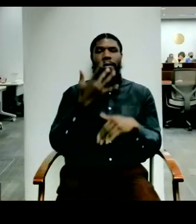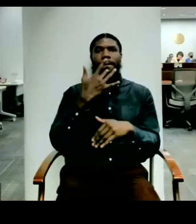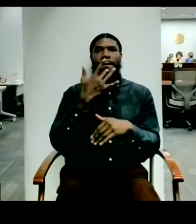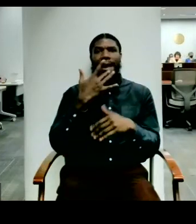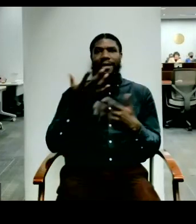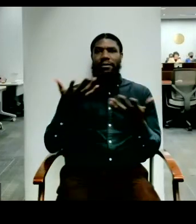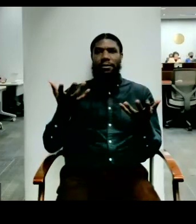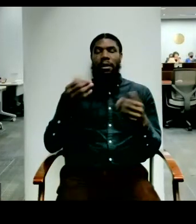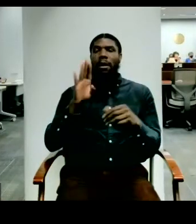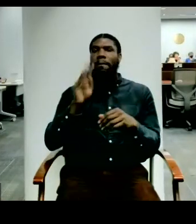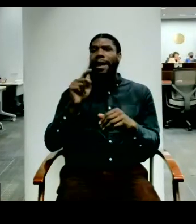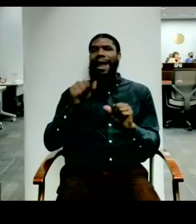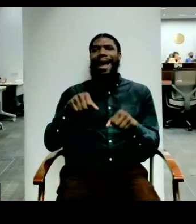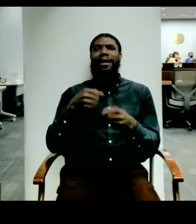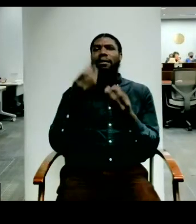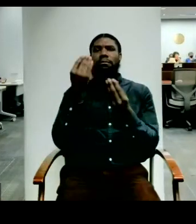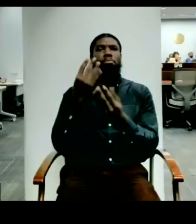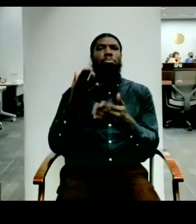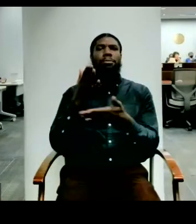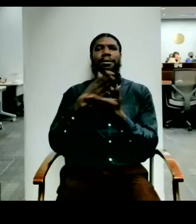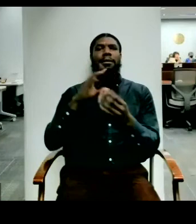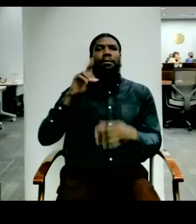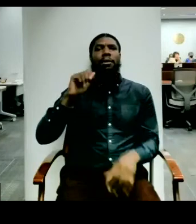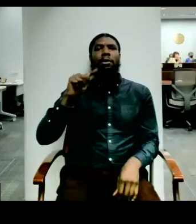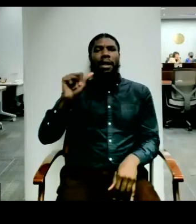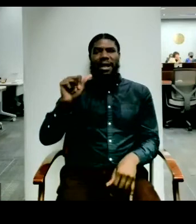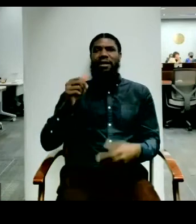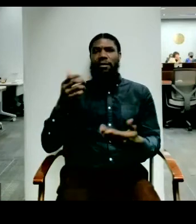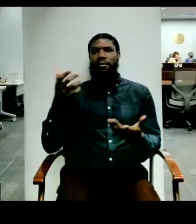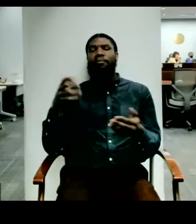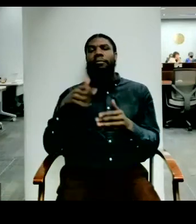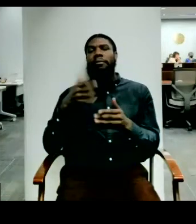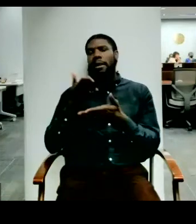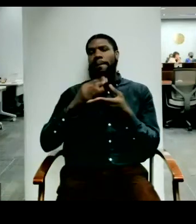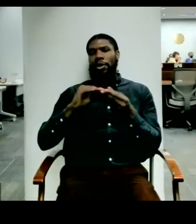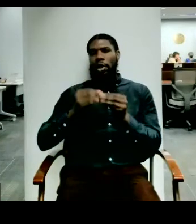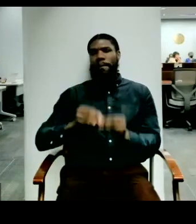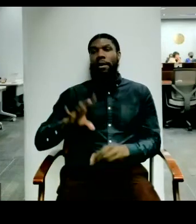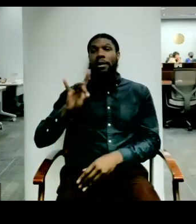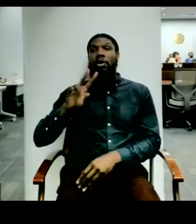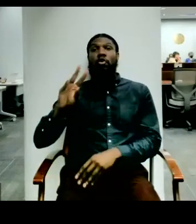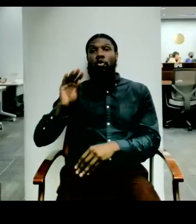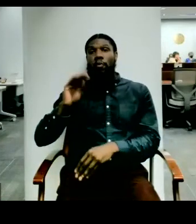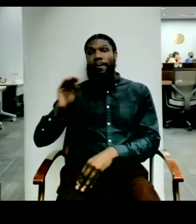if Wick just give you a bit of data, as we have seen 82% of organizations that require